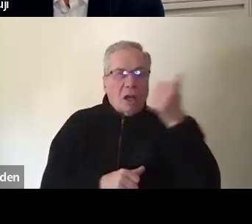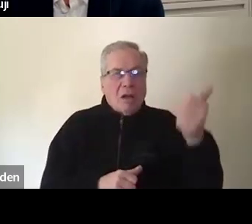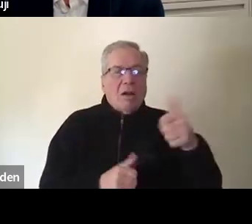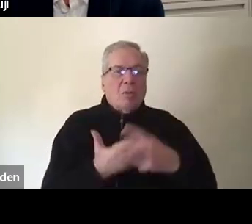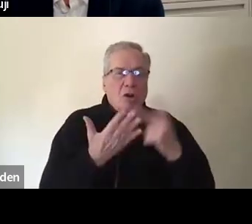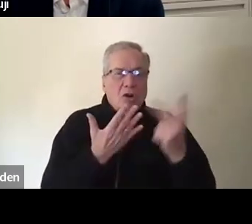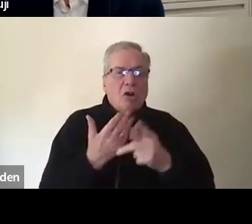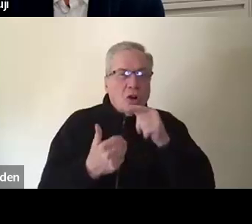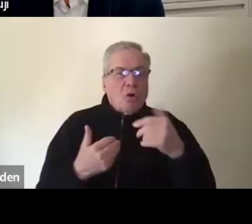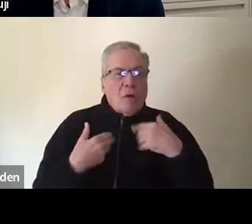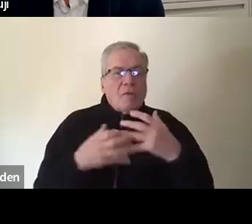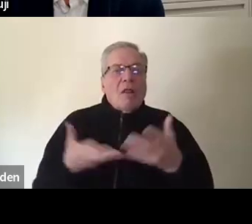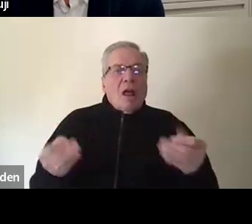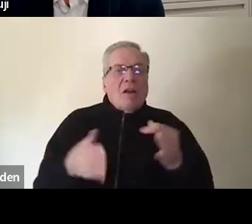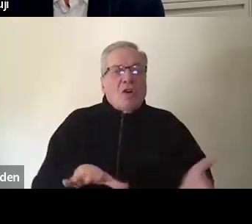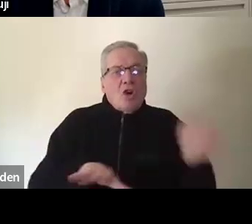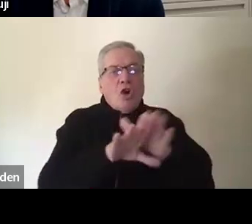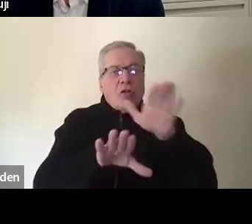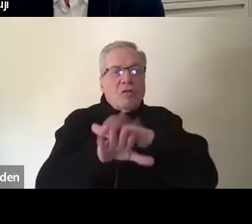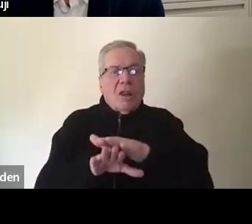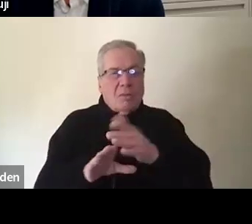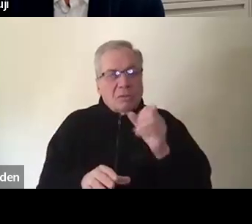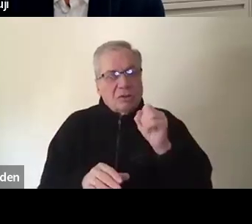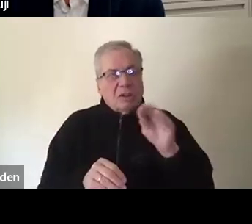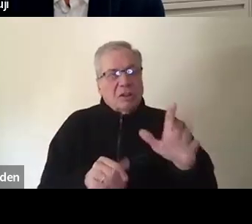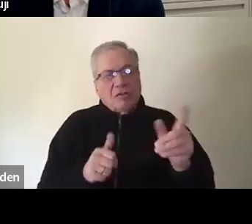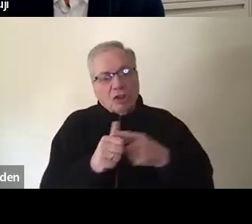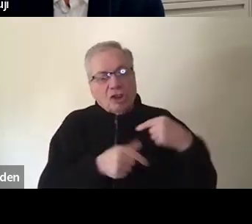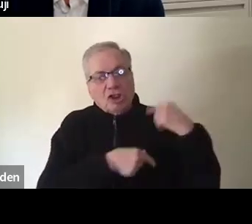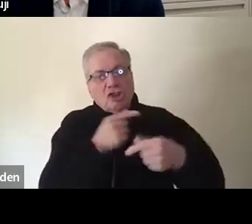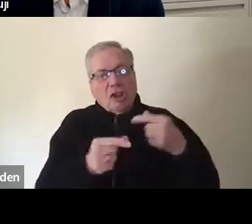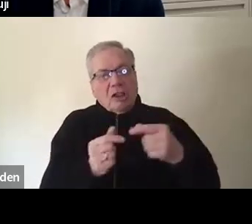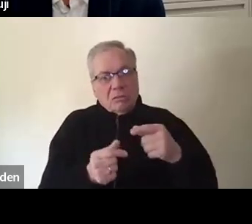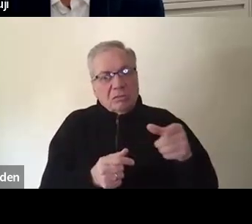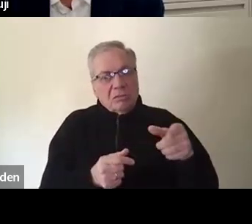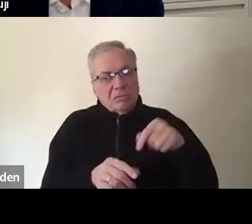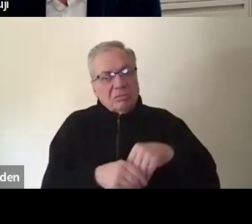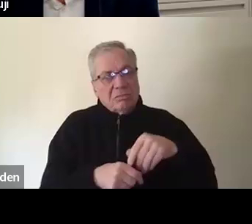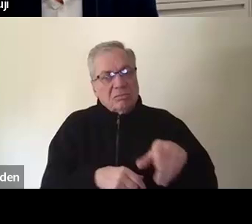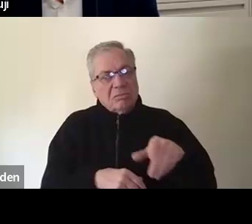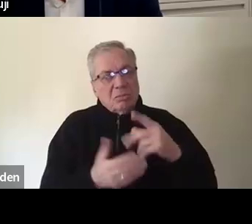has a lot of overlap. Their first generation students success program and they do a lot